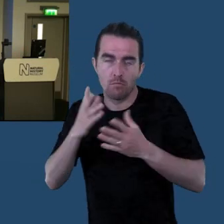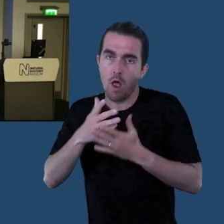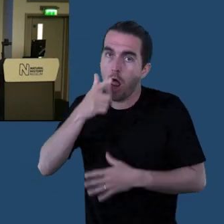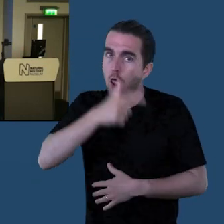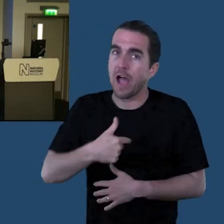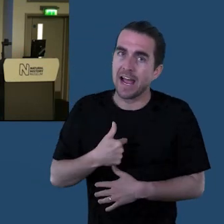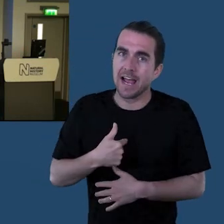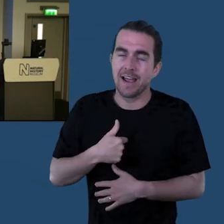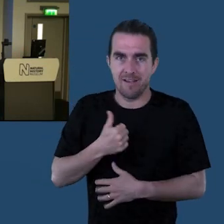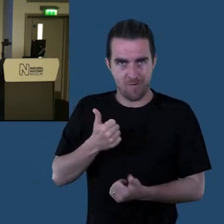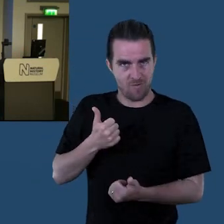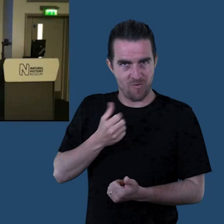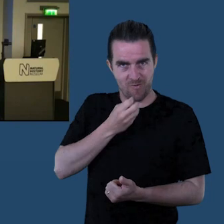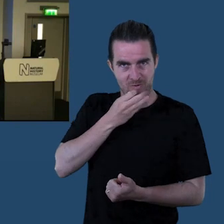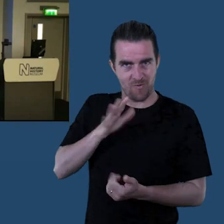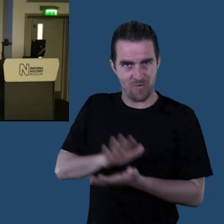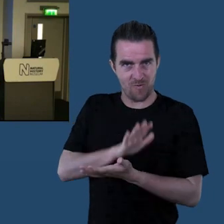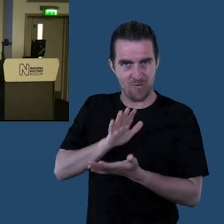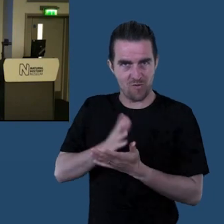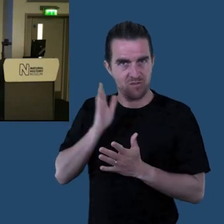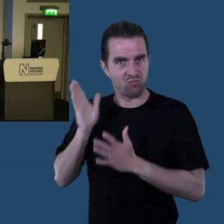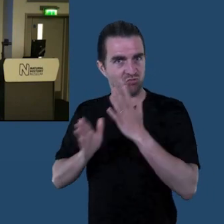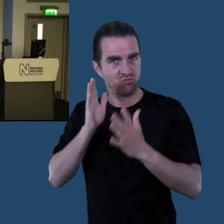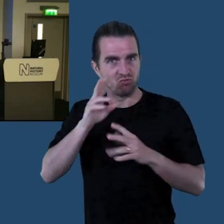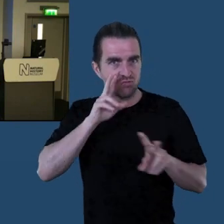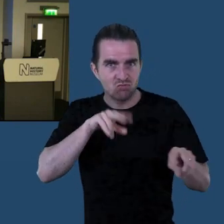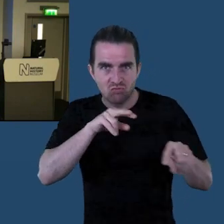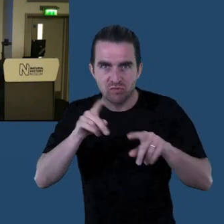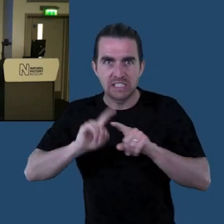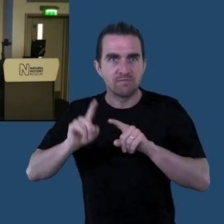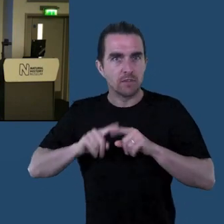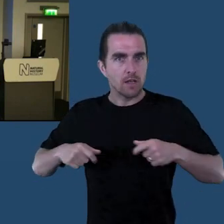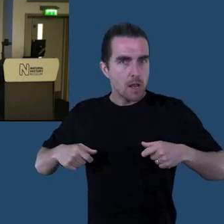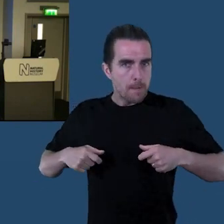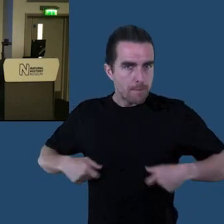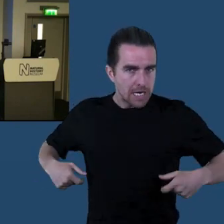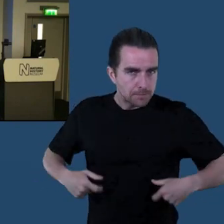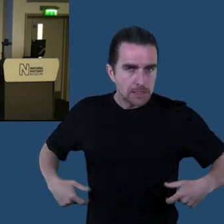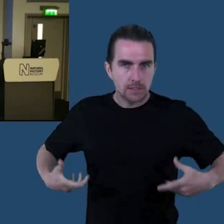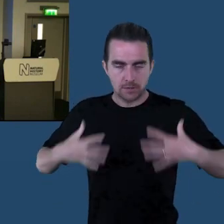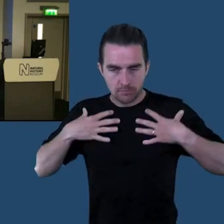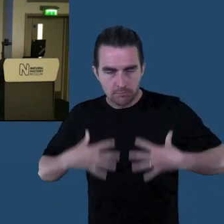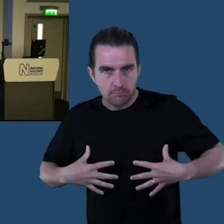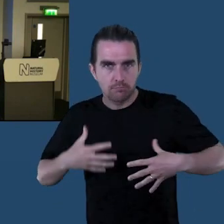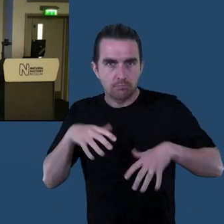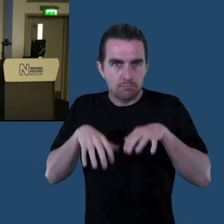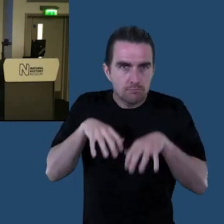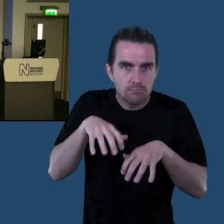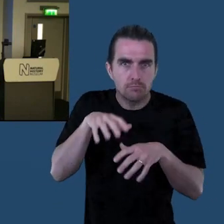So, you work across all different parts of our collection, get to see all kinds of specimens. Yes, yes, I do,